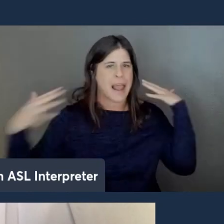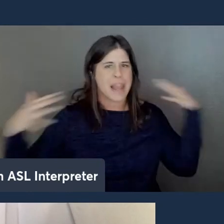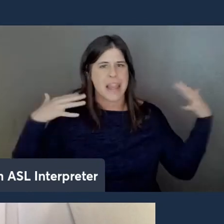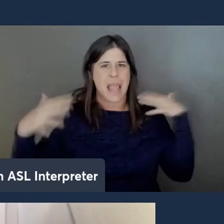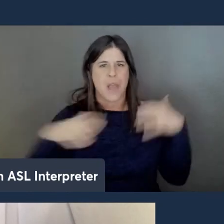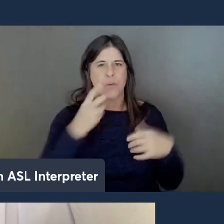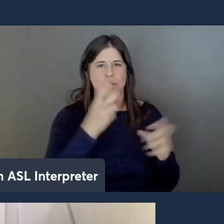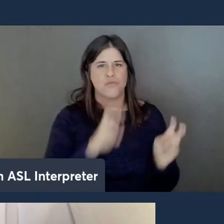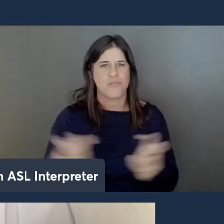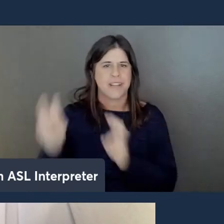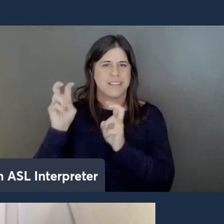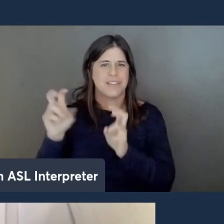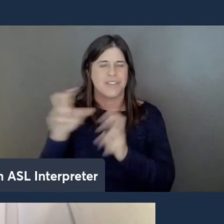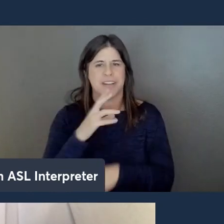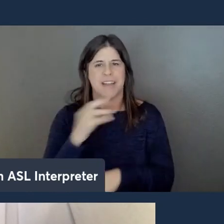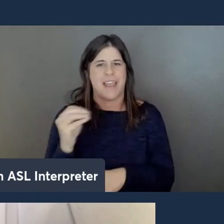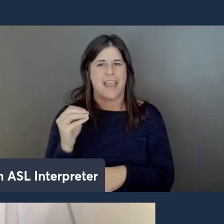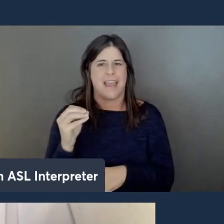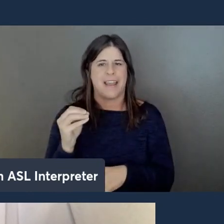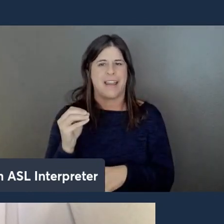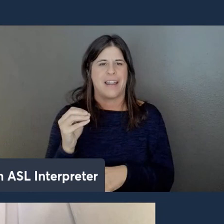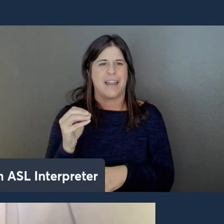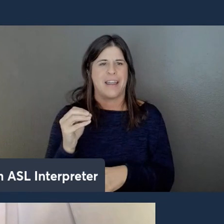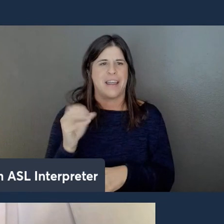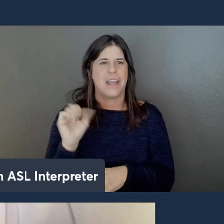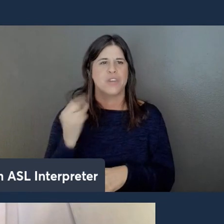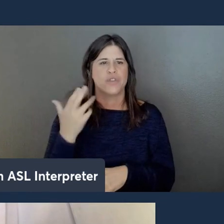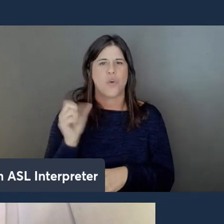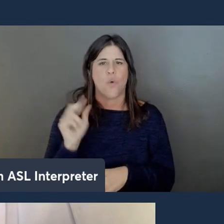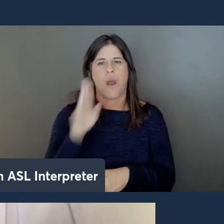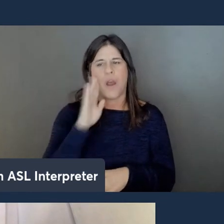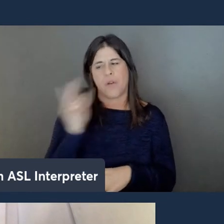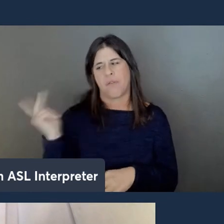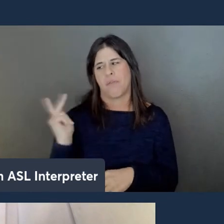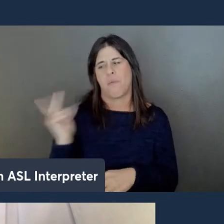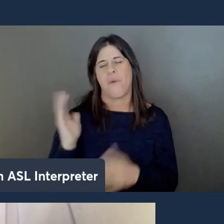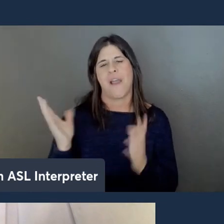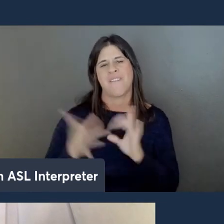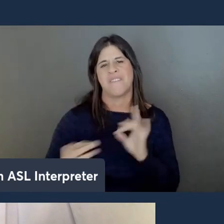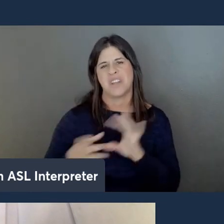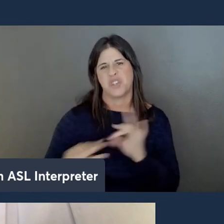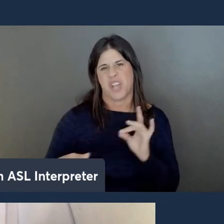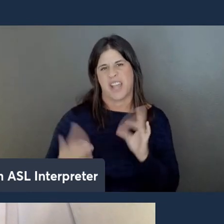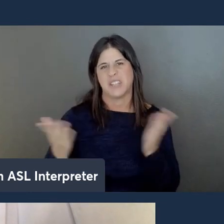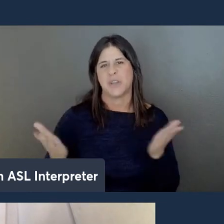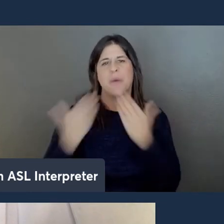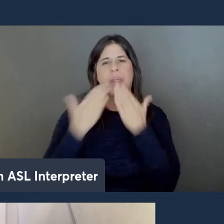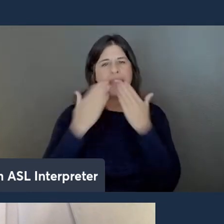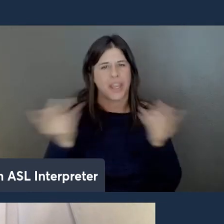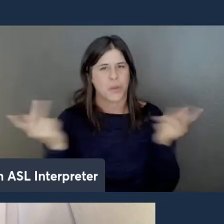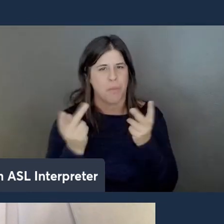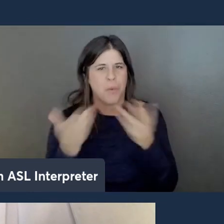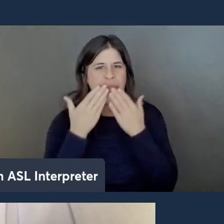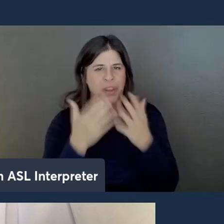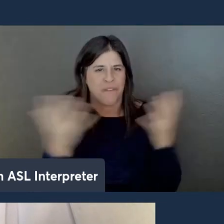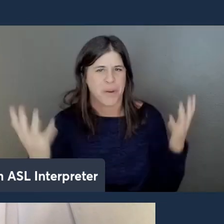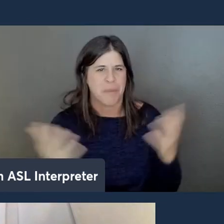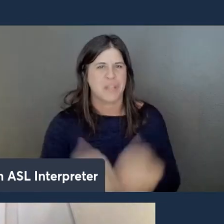And Sohan and I, can kinda come back and kinda have a chat. So thank you both. Thank you very much. Thanks everyone.